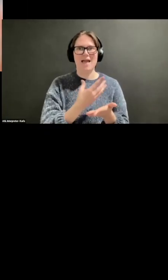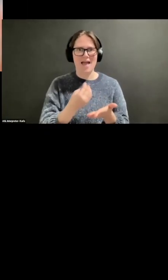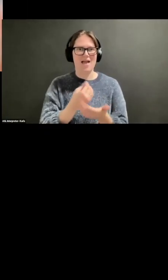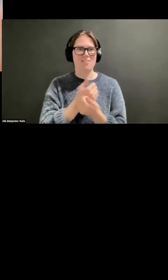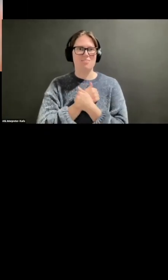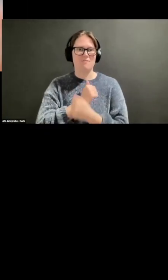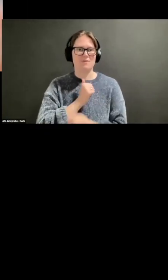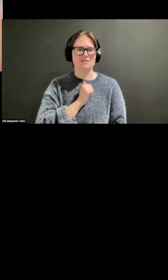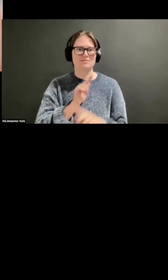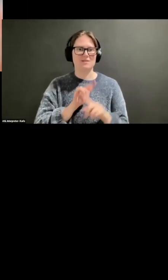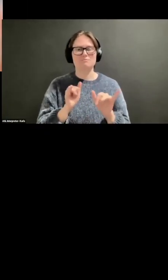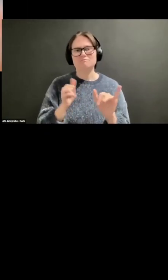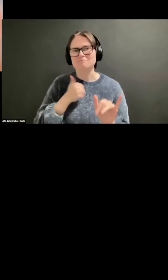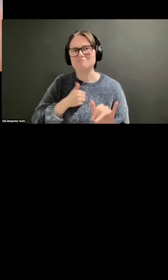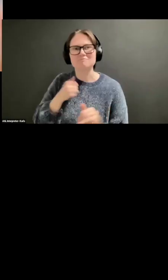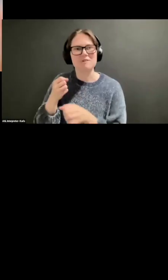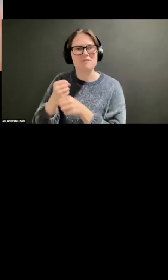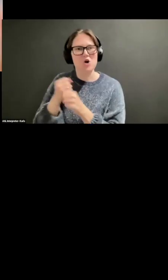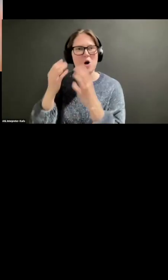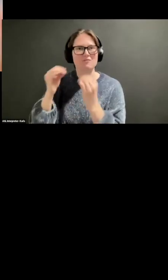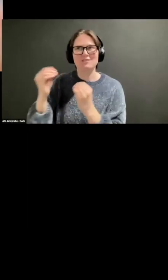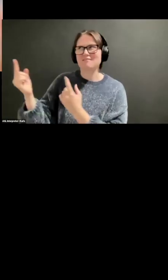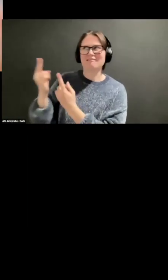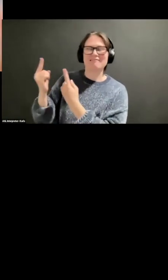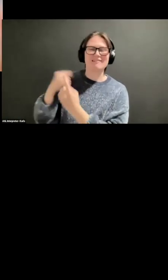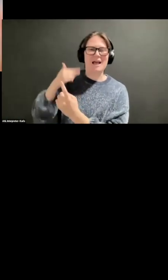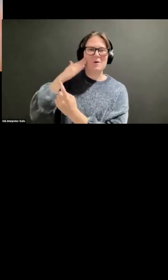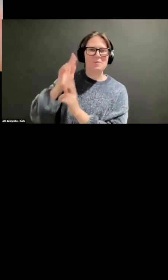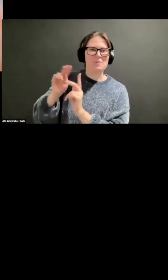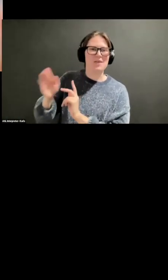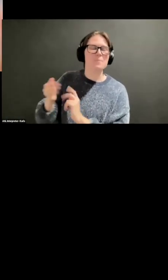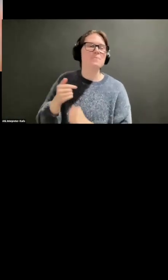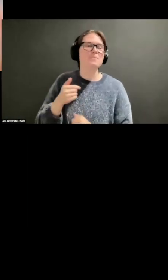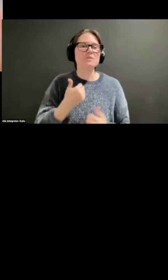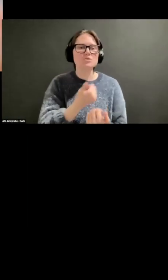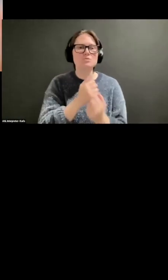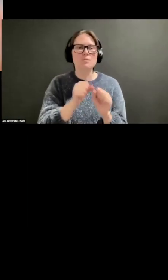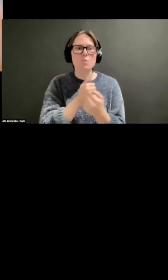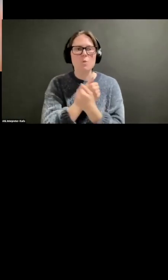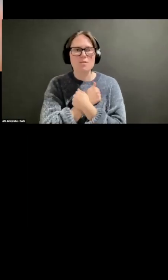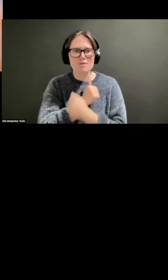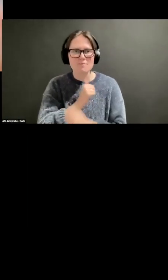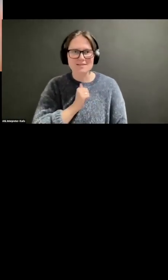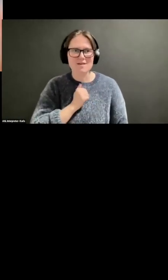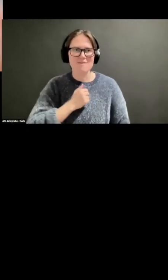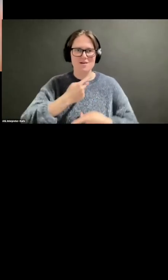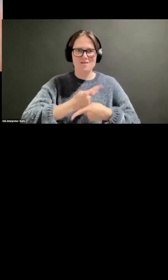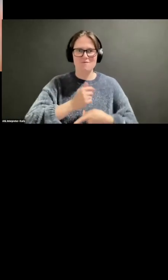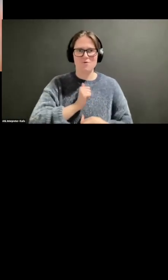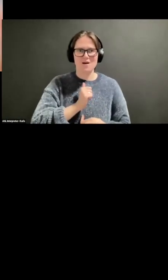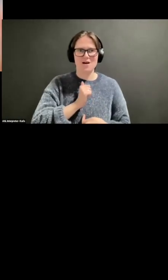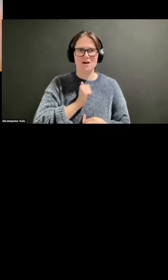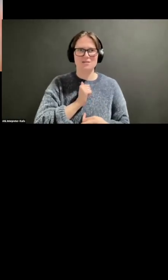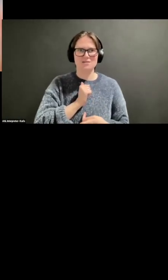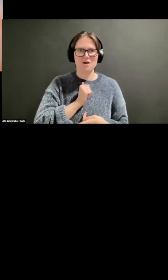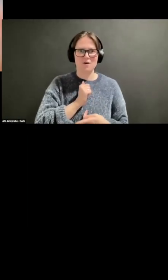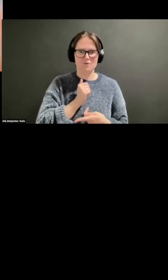I'm at a coffee shop]. I know people, and love myself, and care for myself without support, and so there